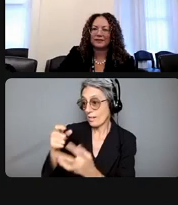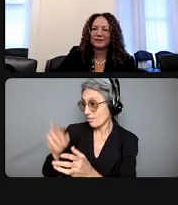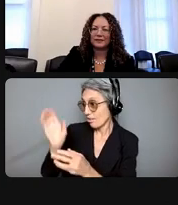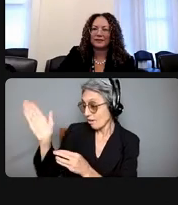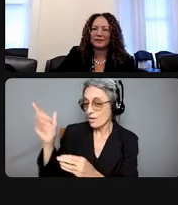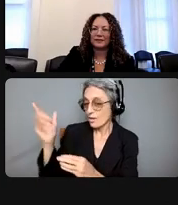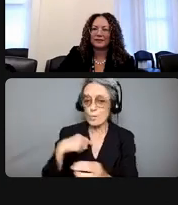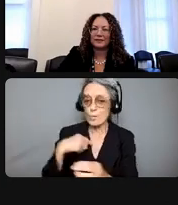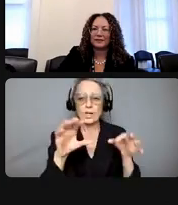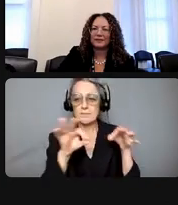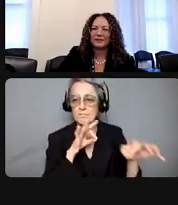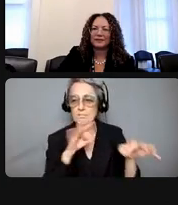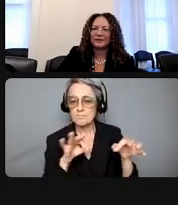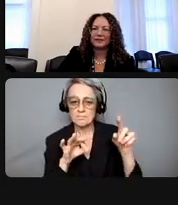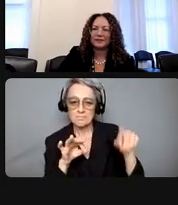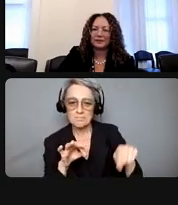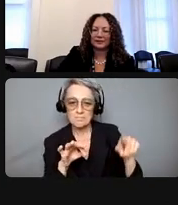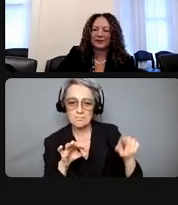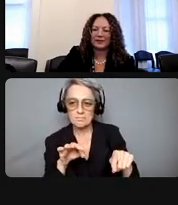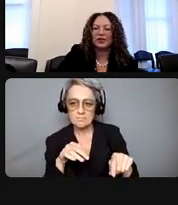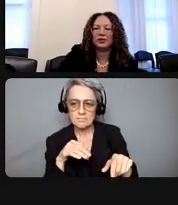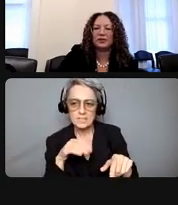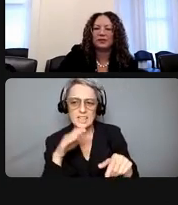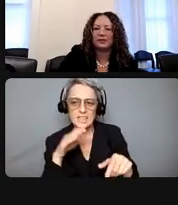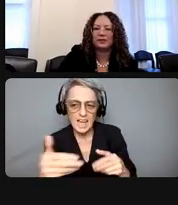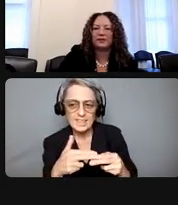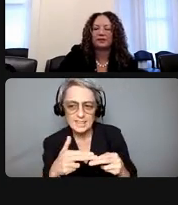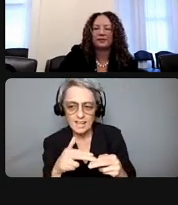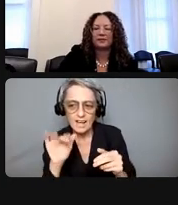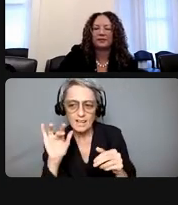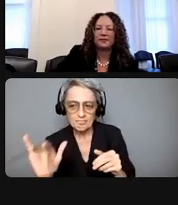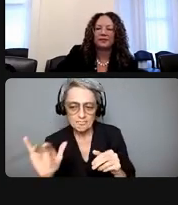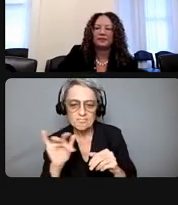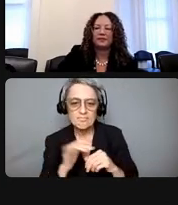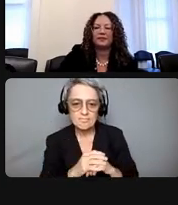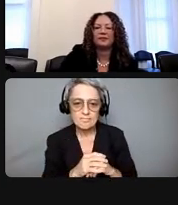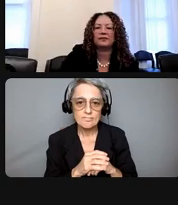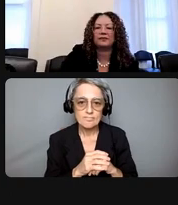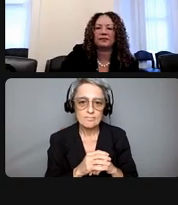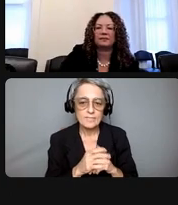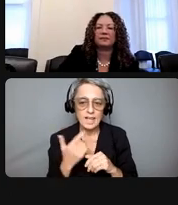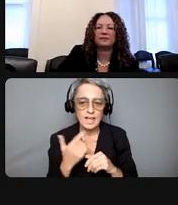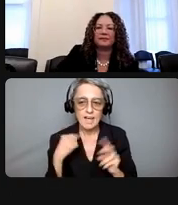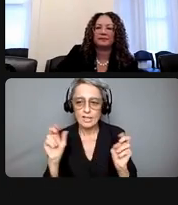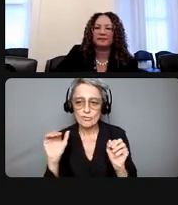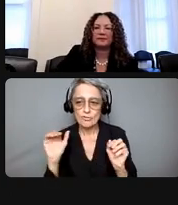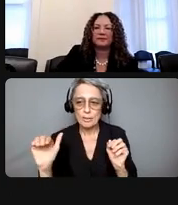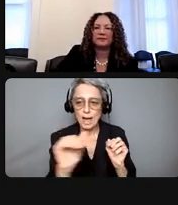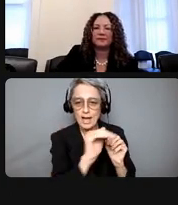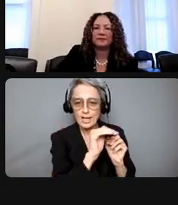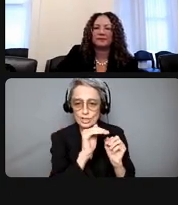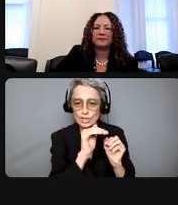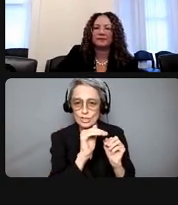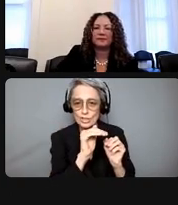where I think this next slide we have a reminder of the overview